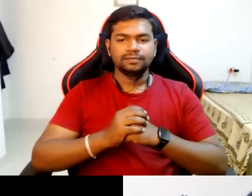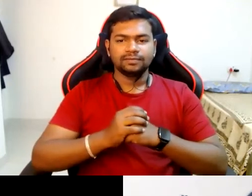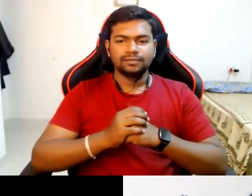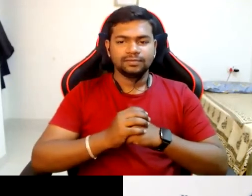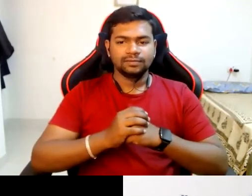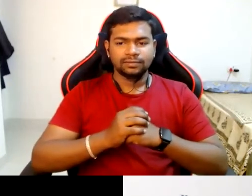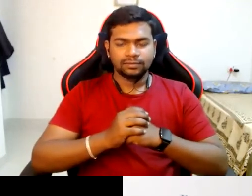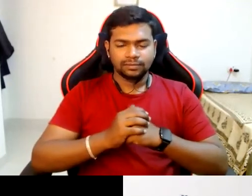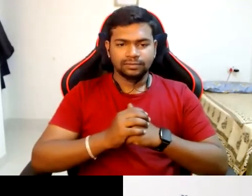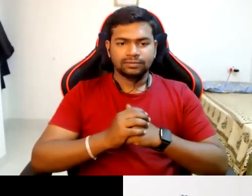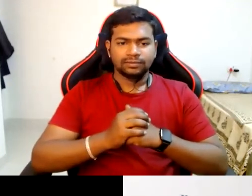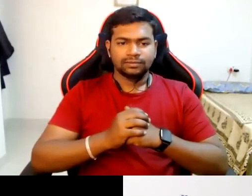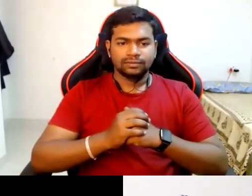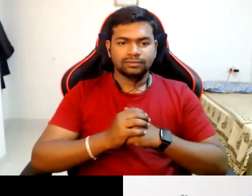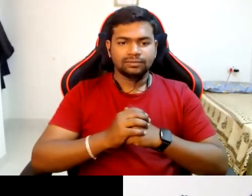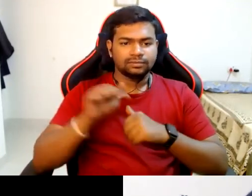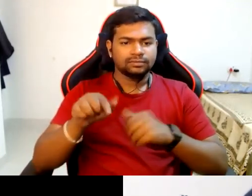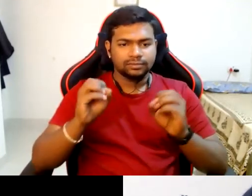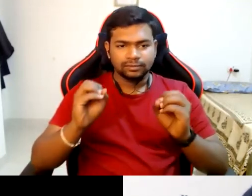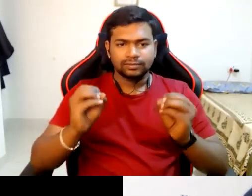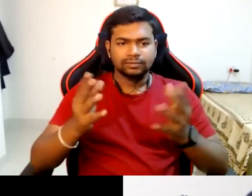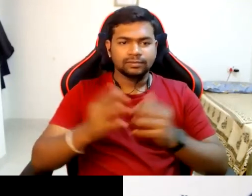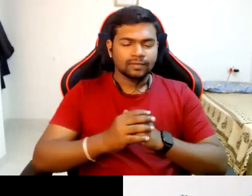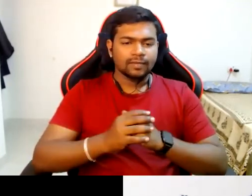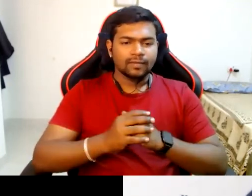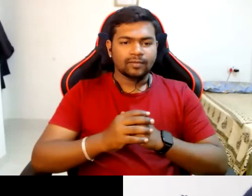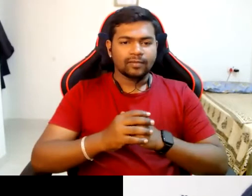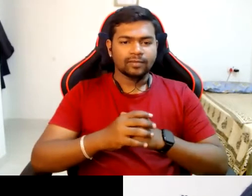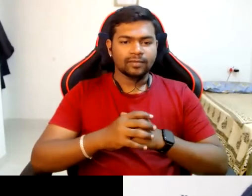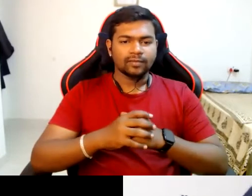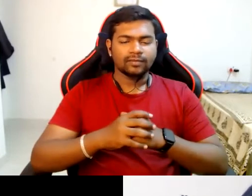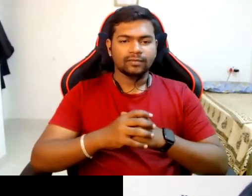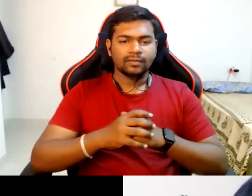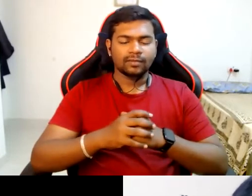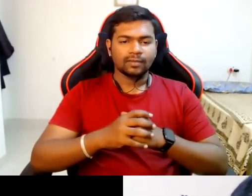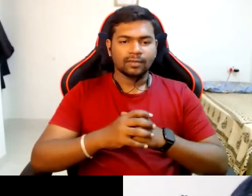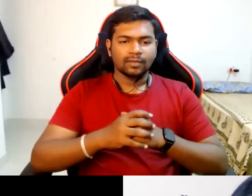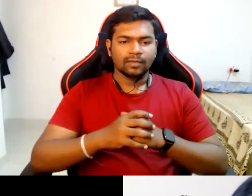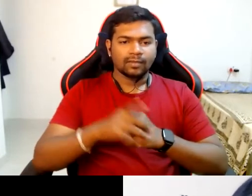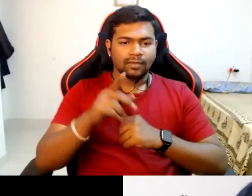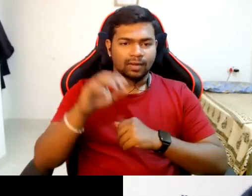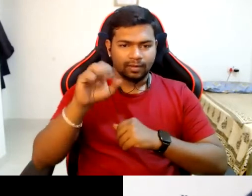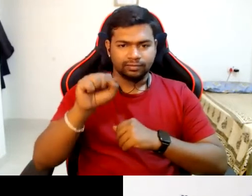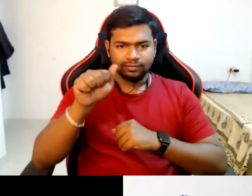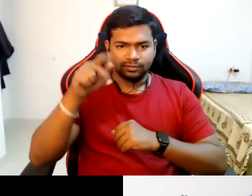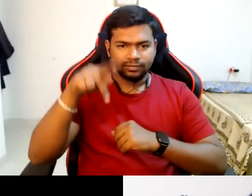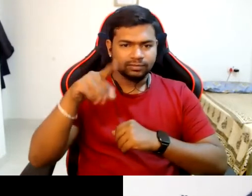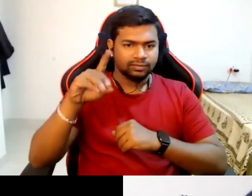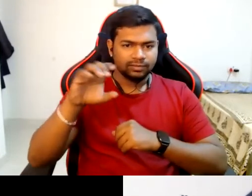OK, nice, so let's get started. Sandeep, Why don't you start telling us